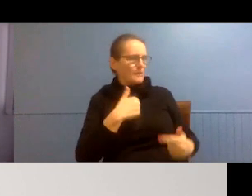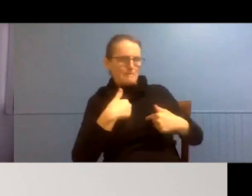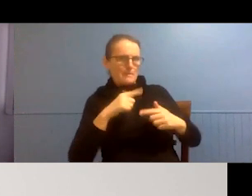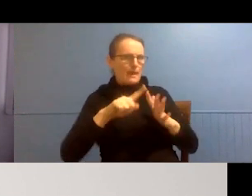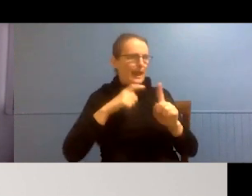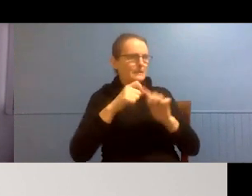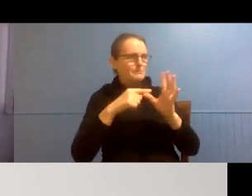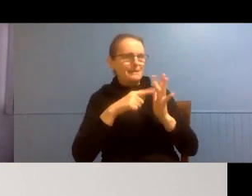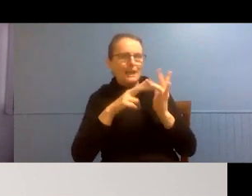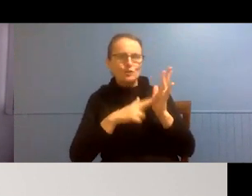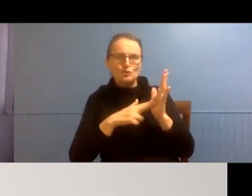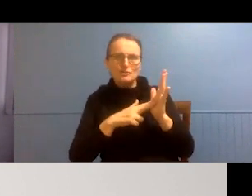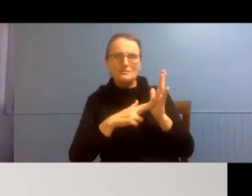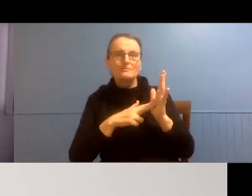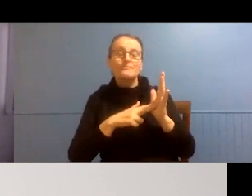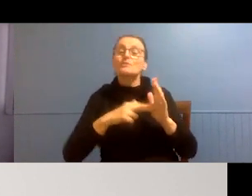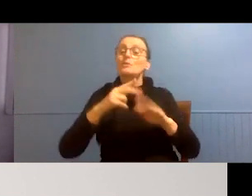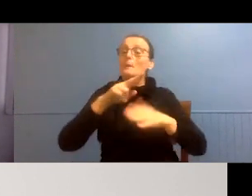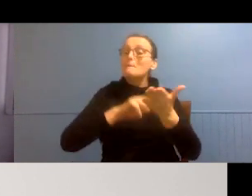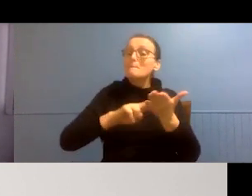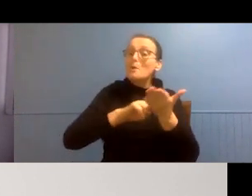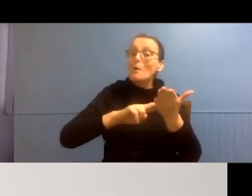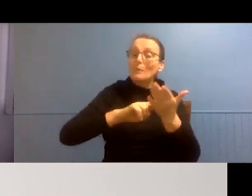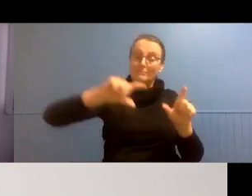So the purple river banks are